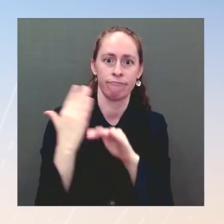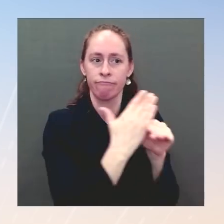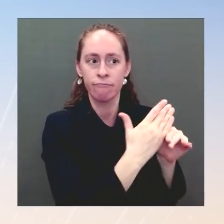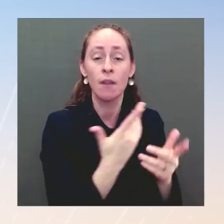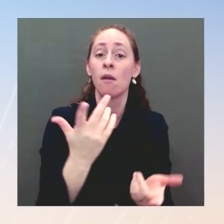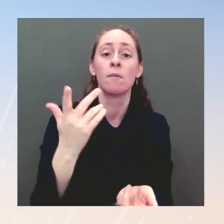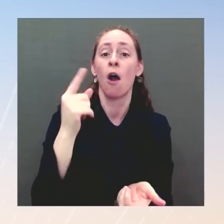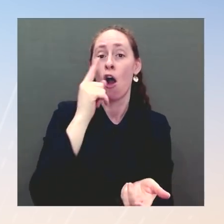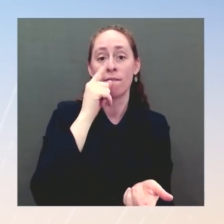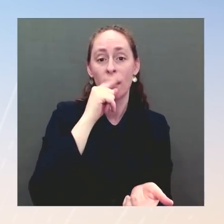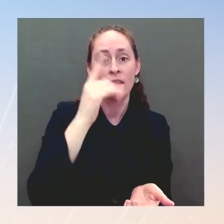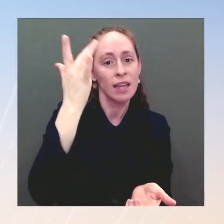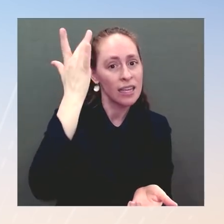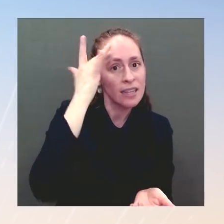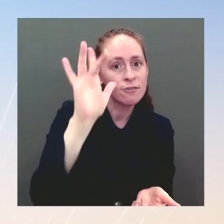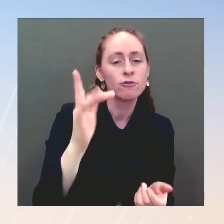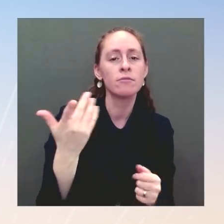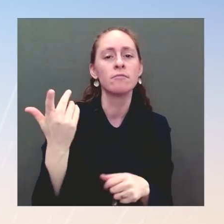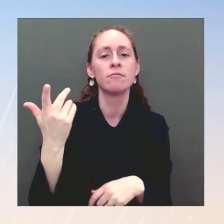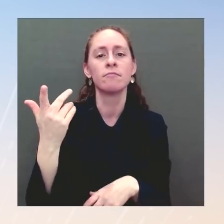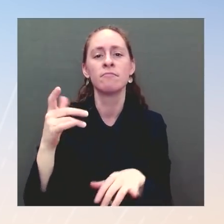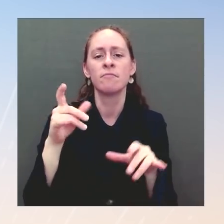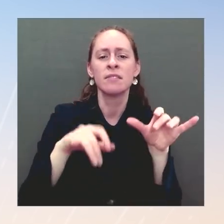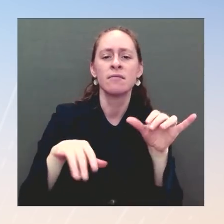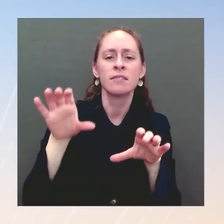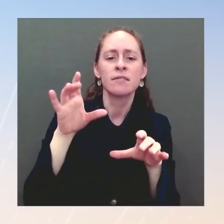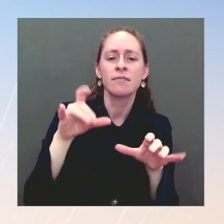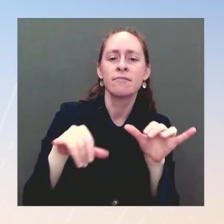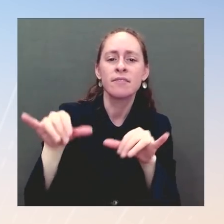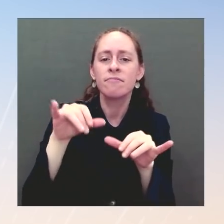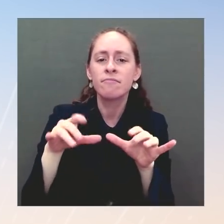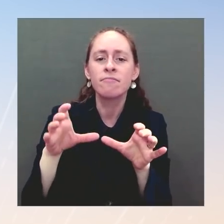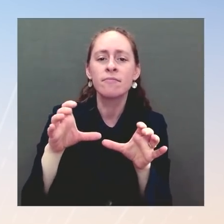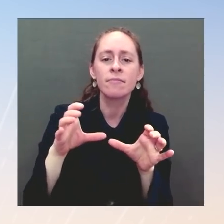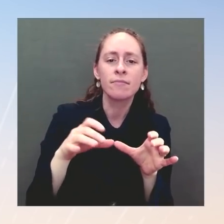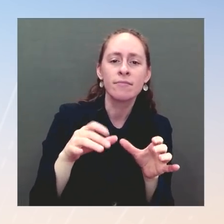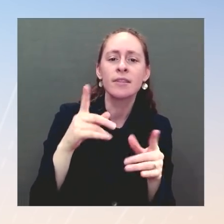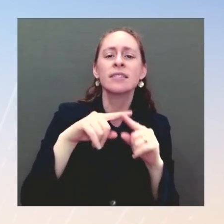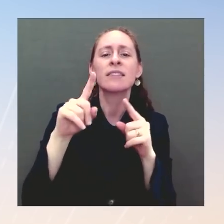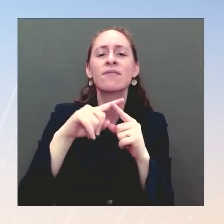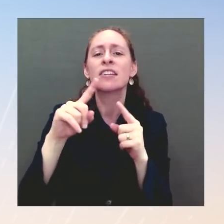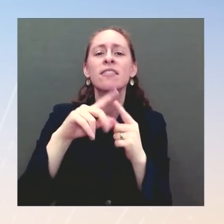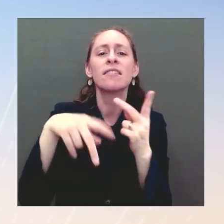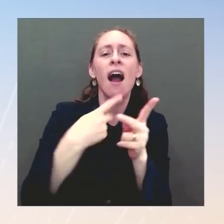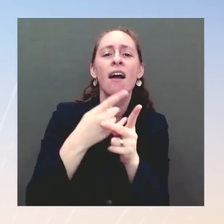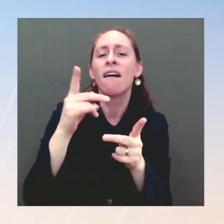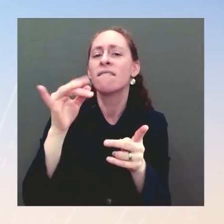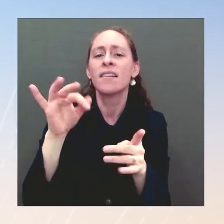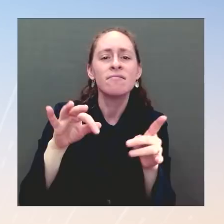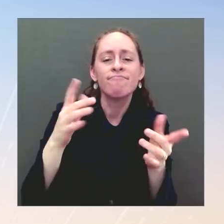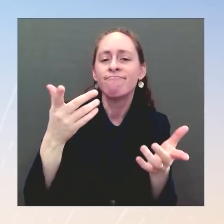a term we've used a lot in here. And what this would do, would essentially cut off access to that; that would also be a significant step.